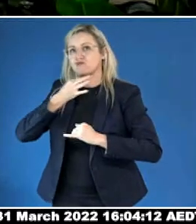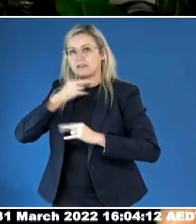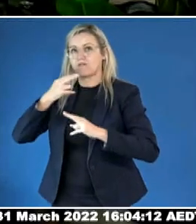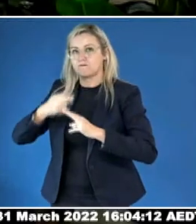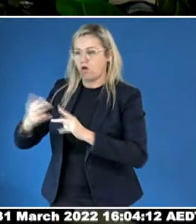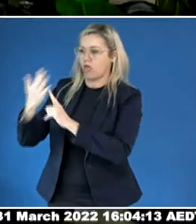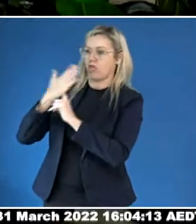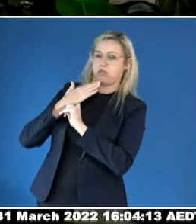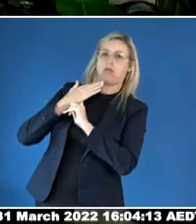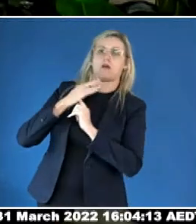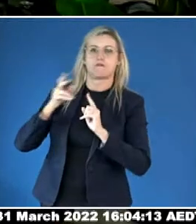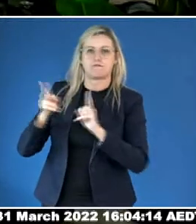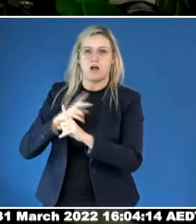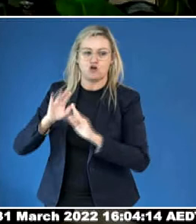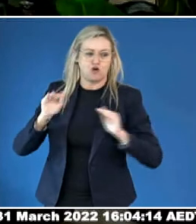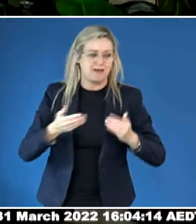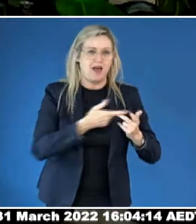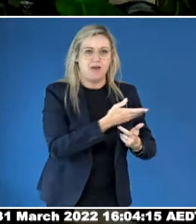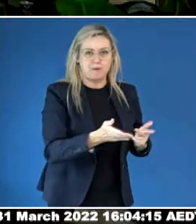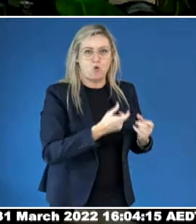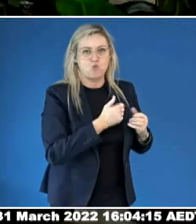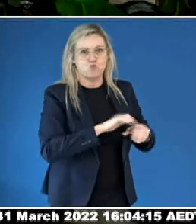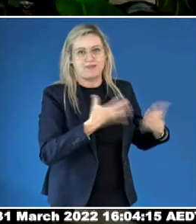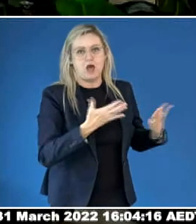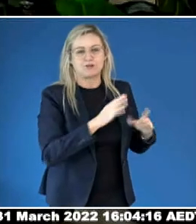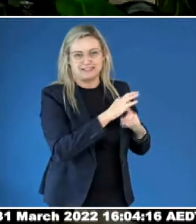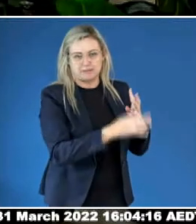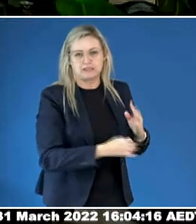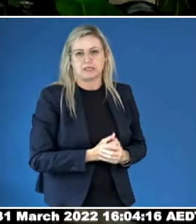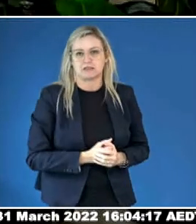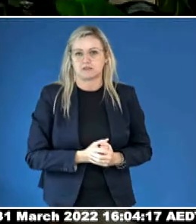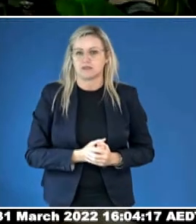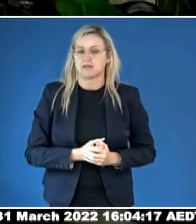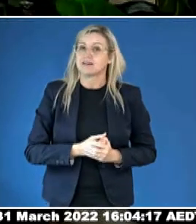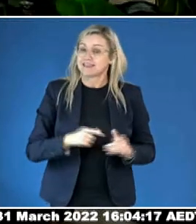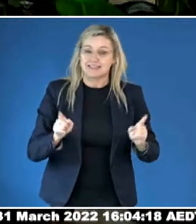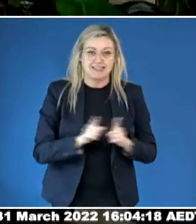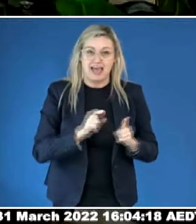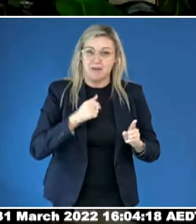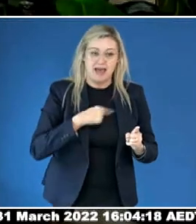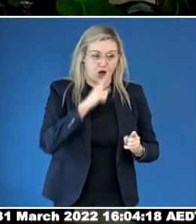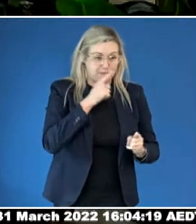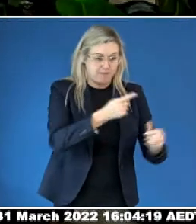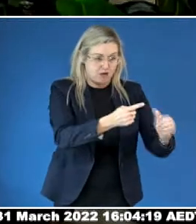While these statistics are shocking, it is the personal stories shared by our survey respondents that deliver an even more powerful message.